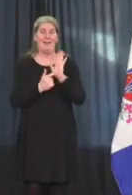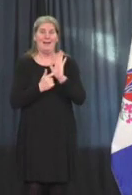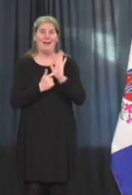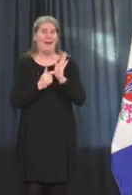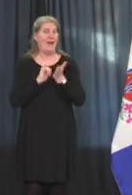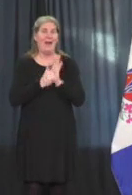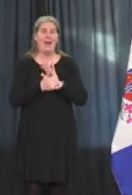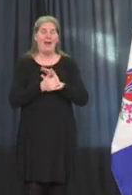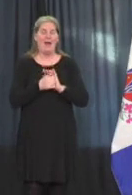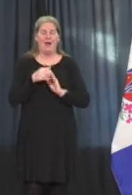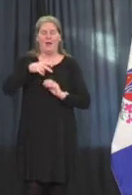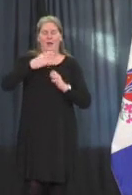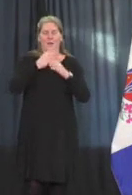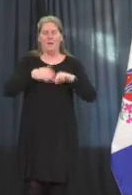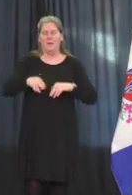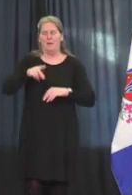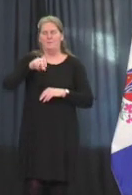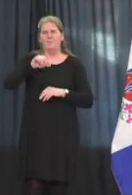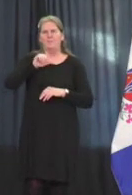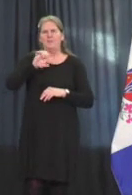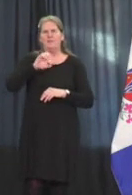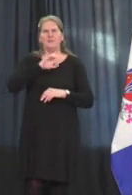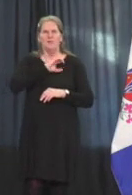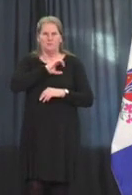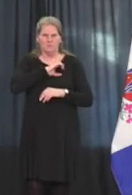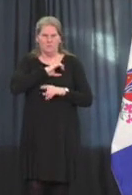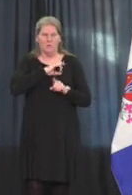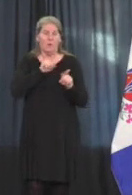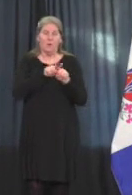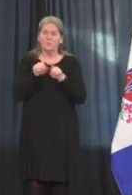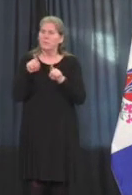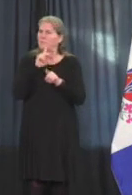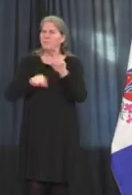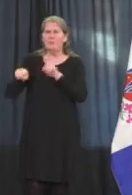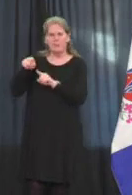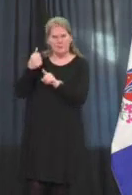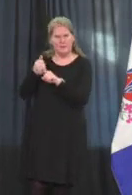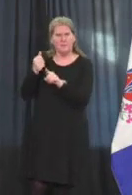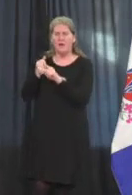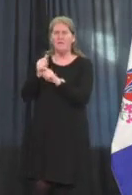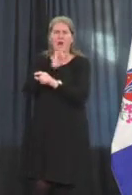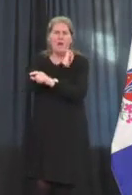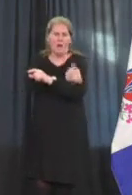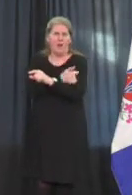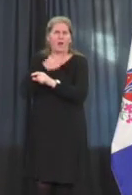PEACE OFFICERS AS WELL AS THOSE PERSONS WHO HAVE ENFORCEMENT AUTHORITY UNDER OTHER PIECES OF